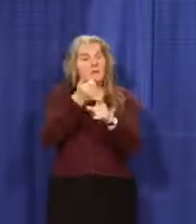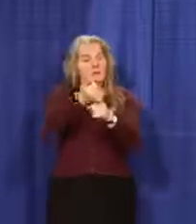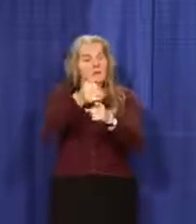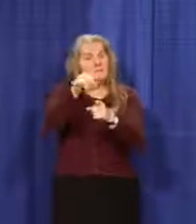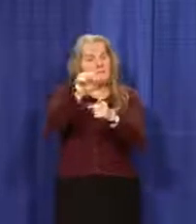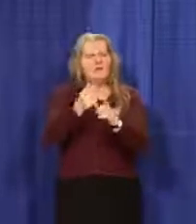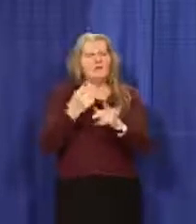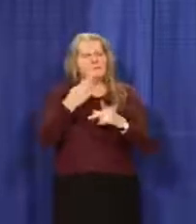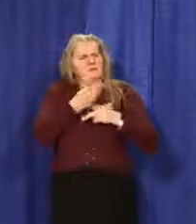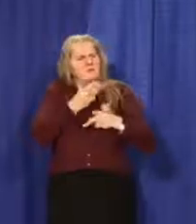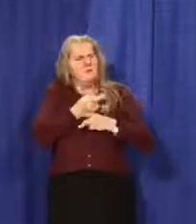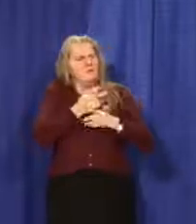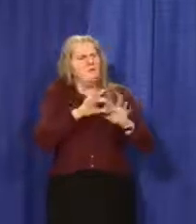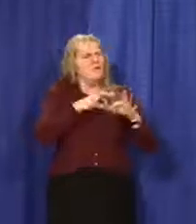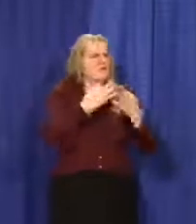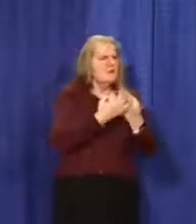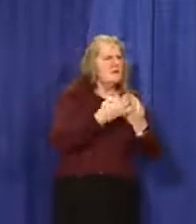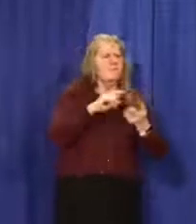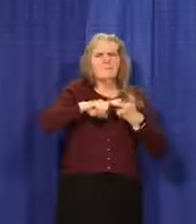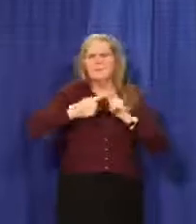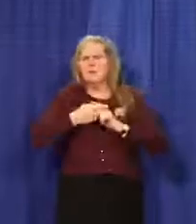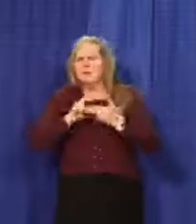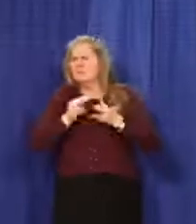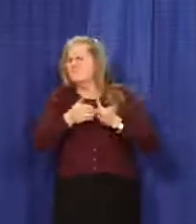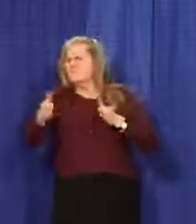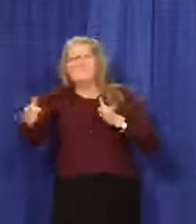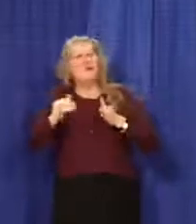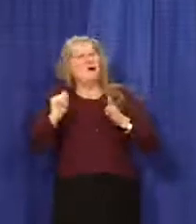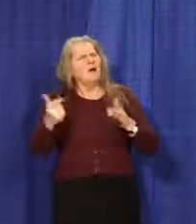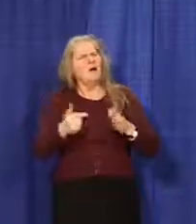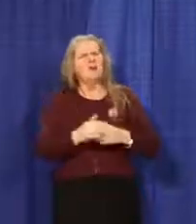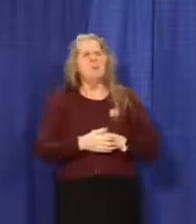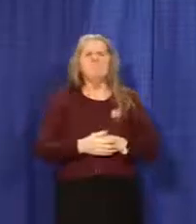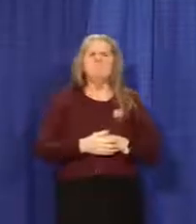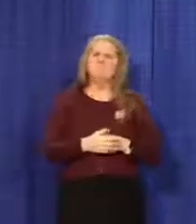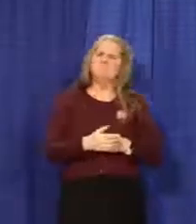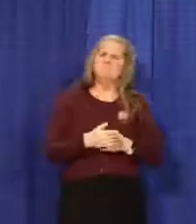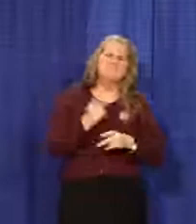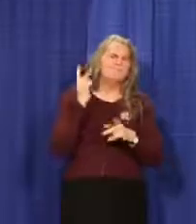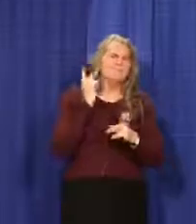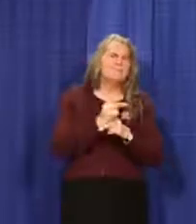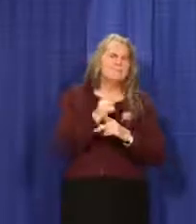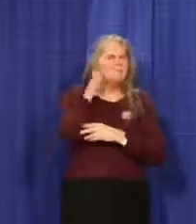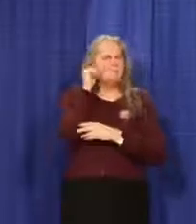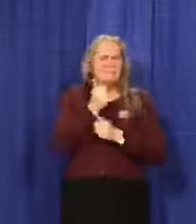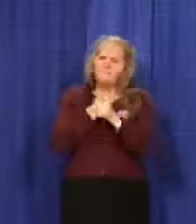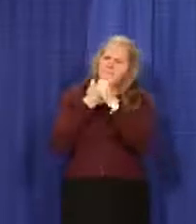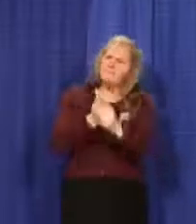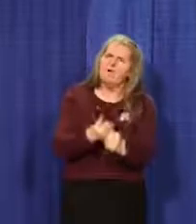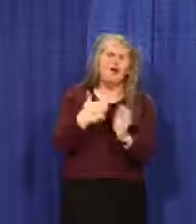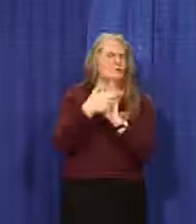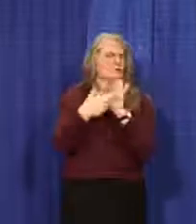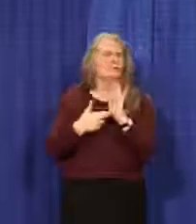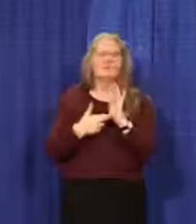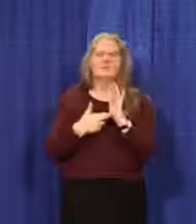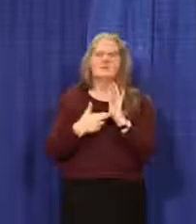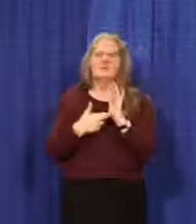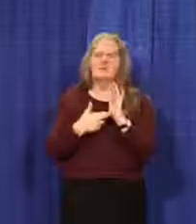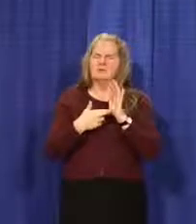also to protect your family, friends, and neighbours. Please stay vigilant, do your part to support the territory